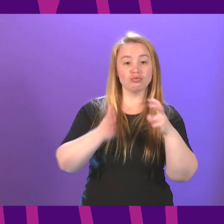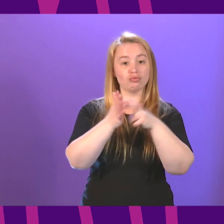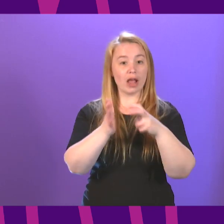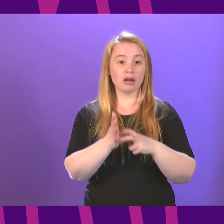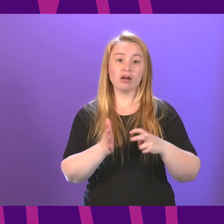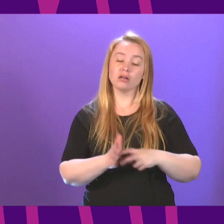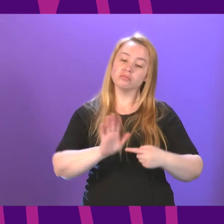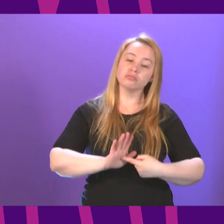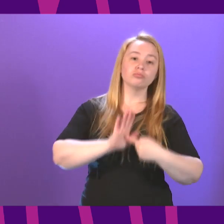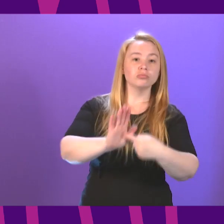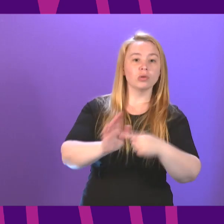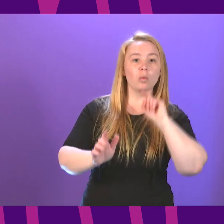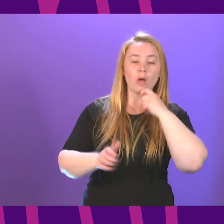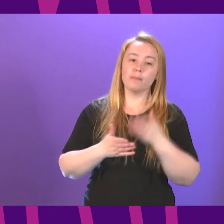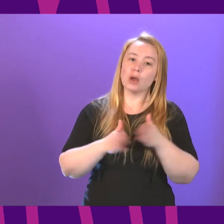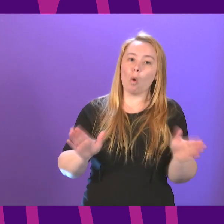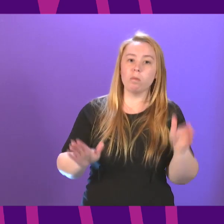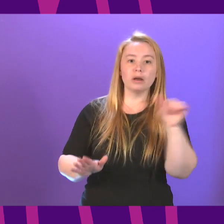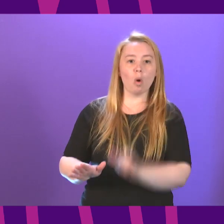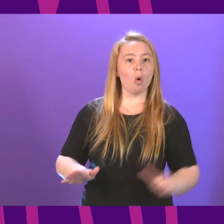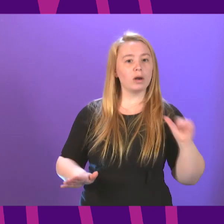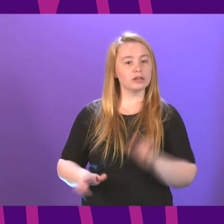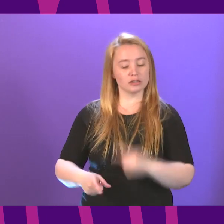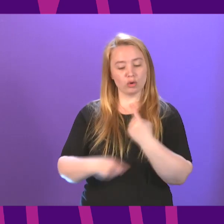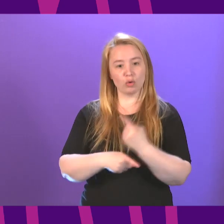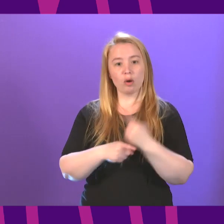will be straight with the Scottish people about the challenges that we face, where we have not